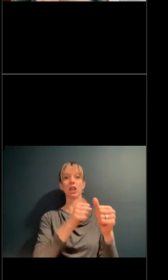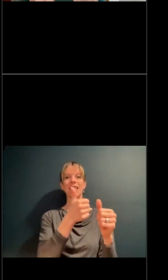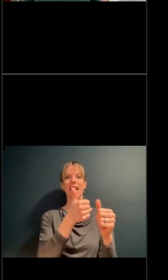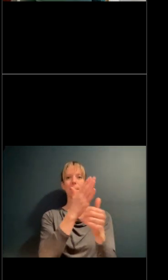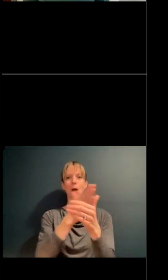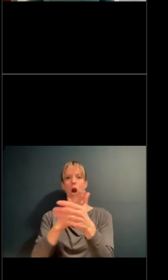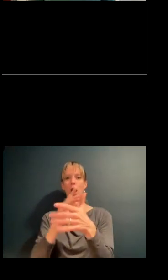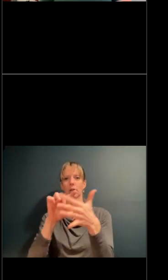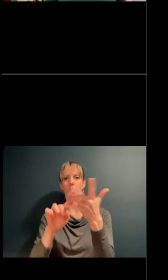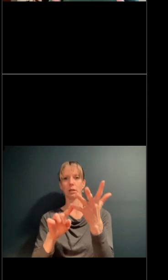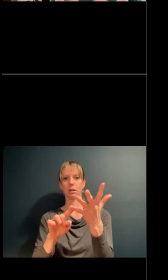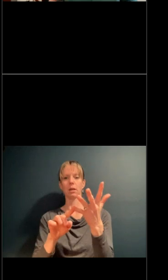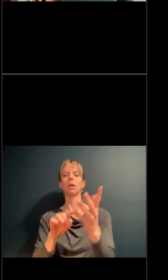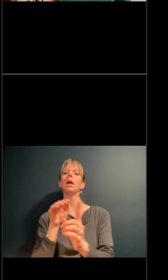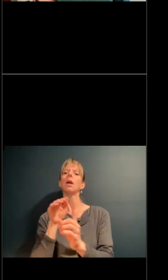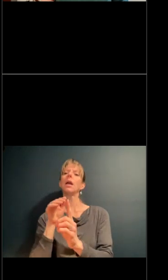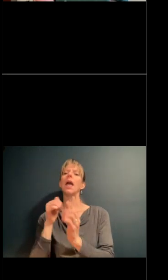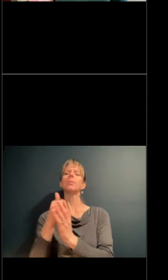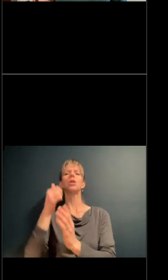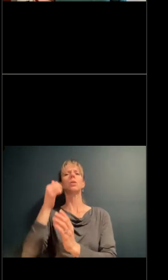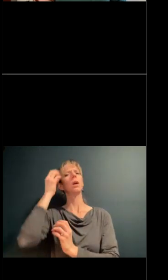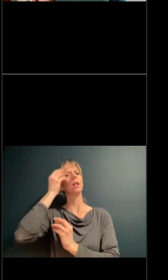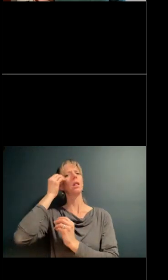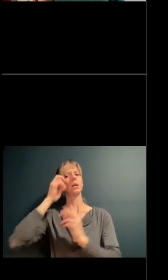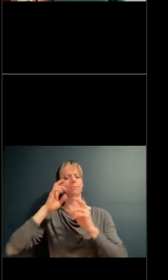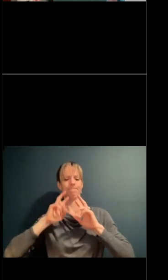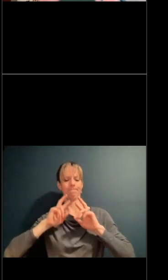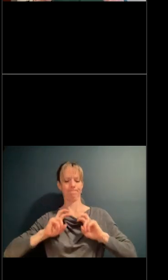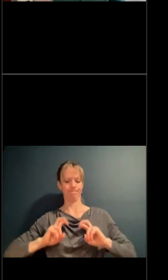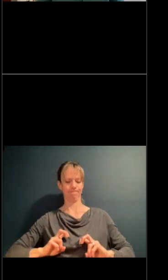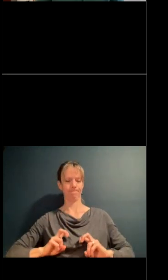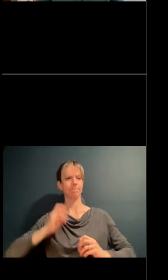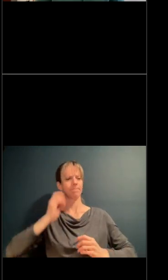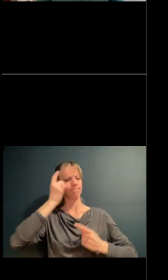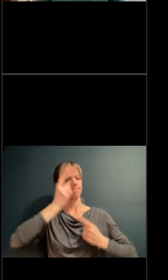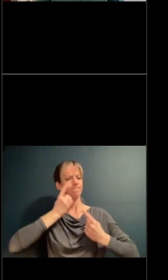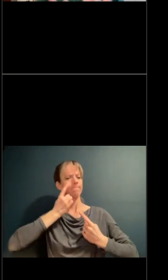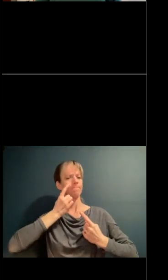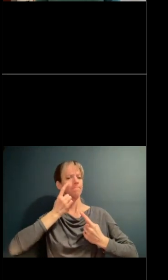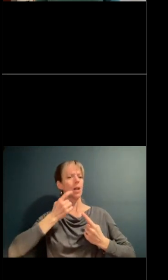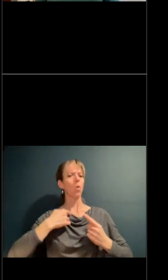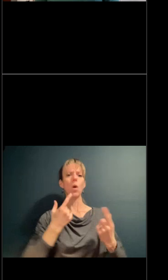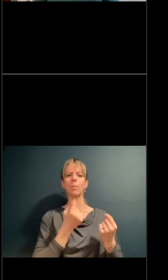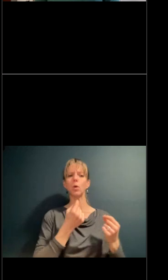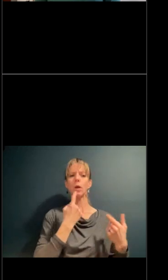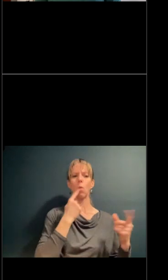just reminding you to think of this as a point of reflection. What are you doing well? How do you know?